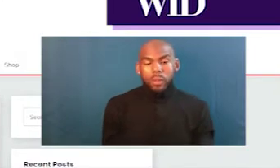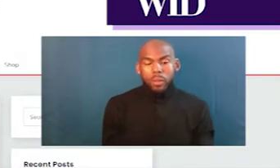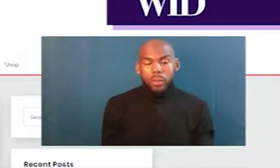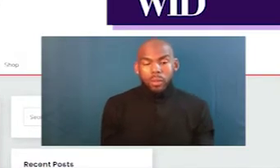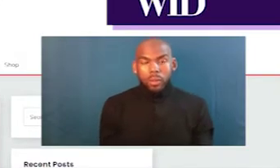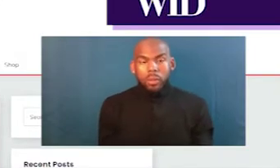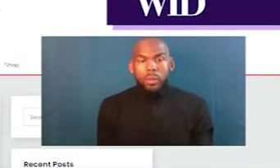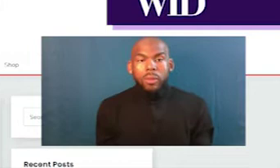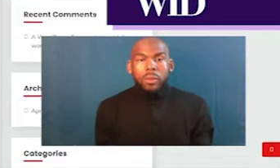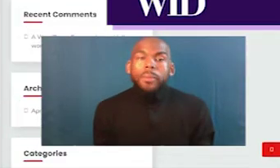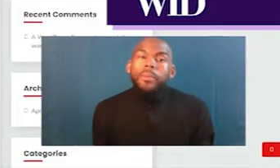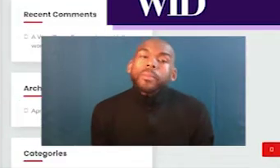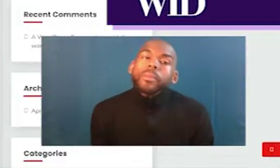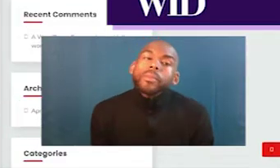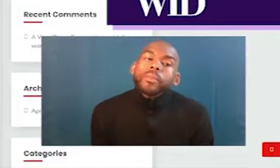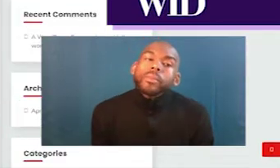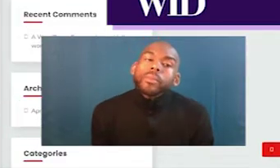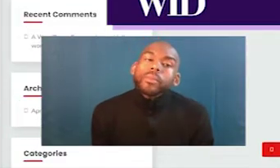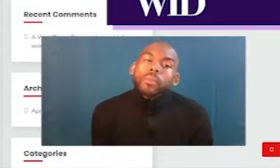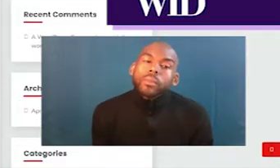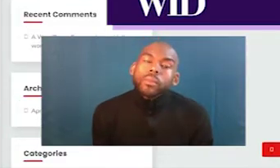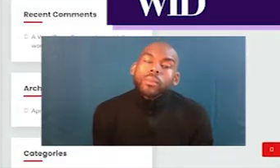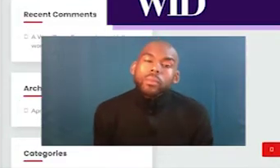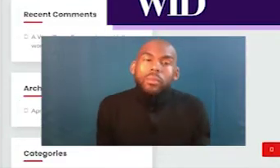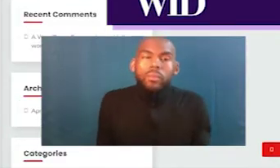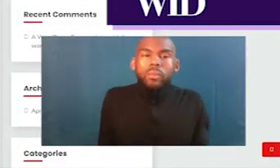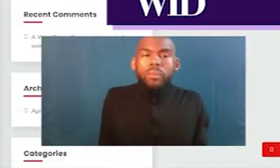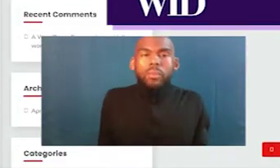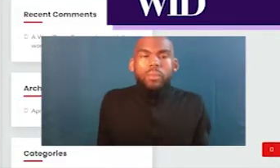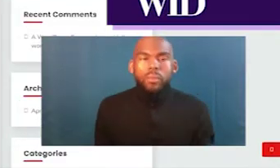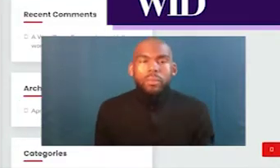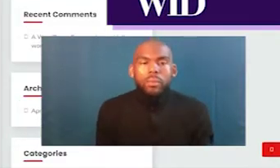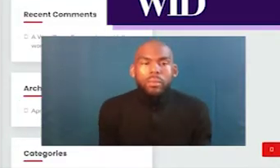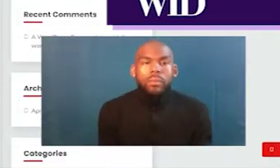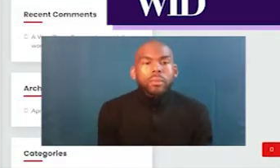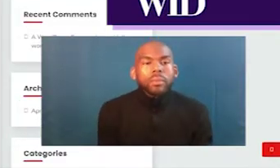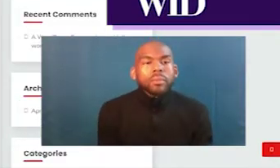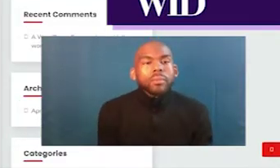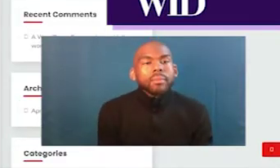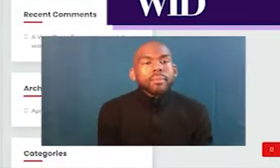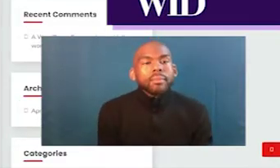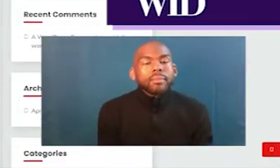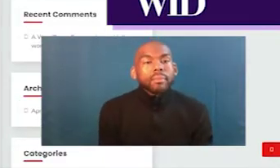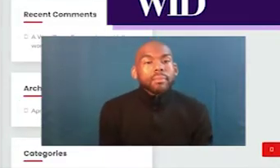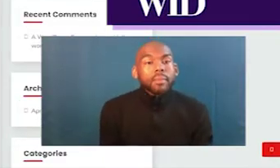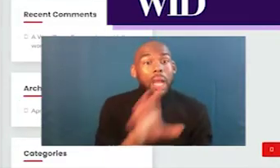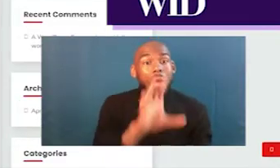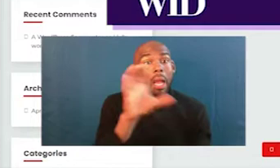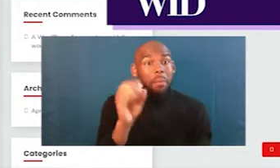name star edit enter. Christina. Last name Clift. Company name optional.